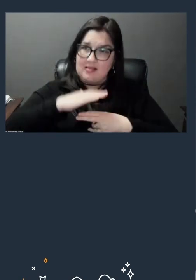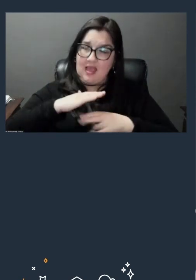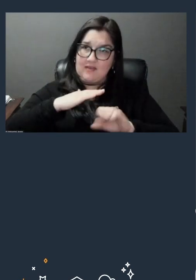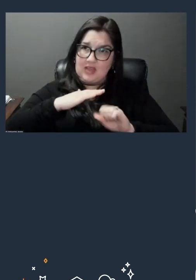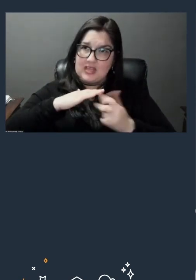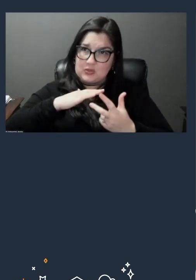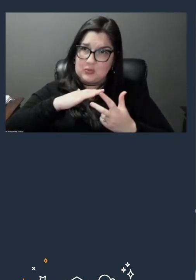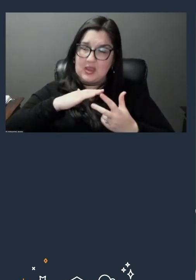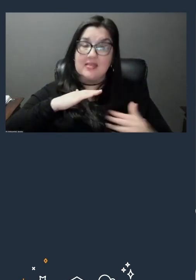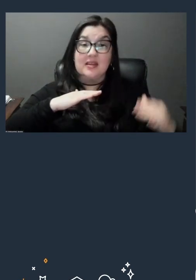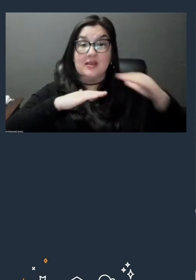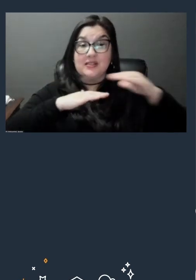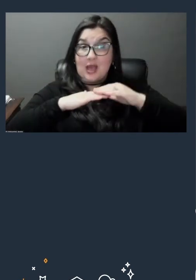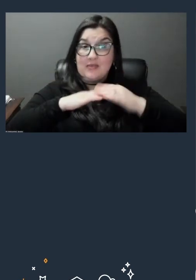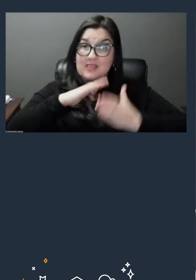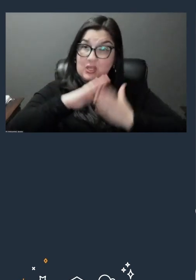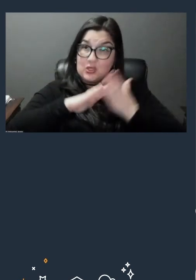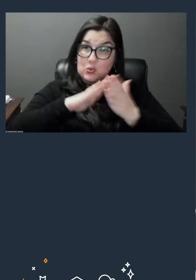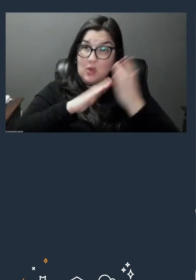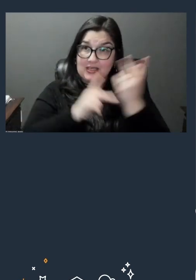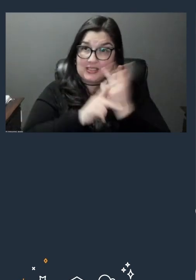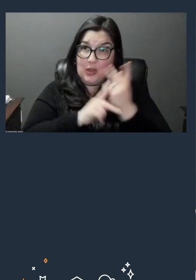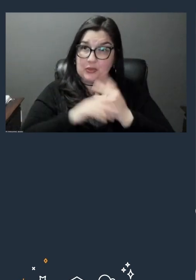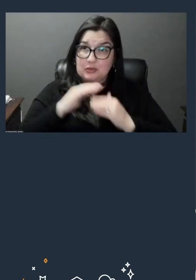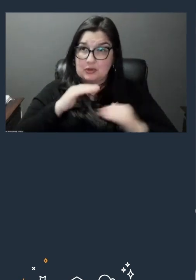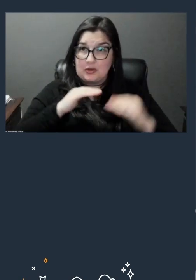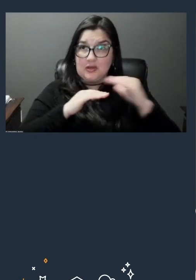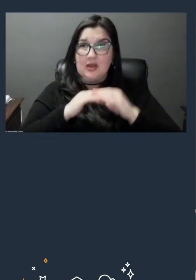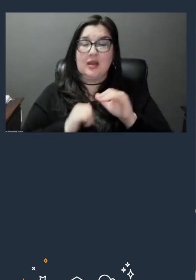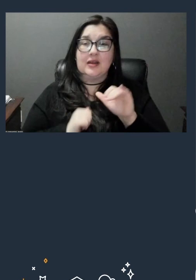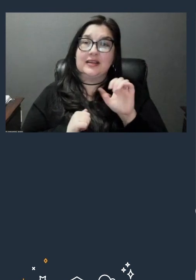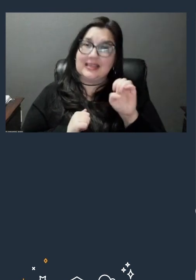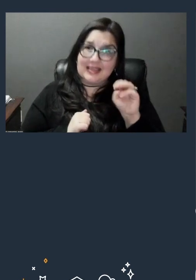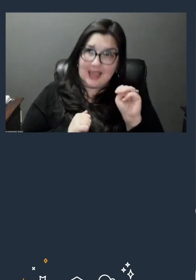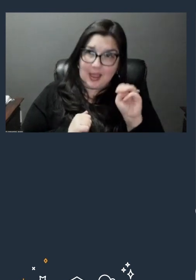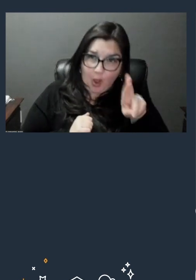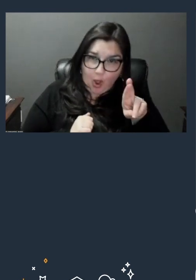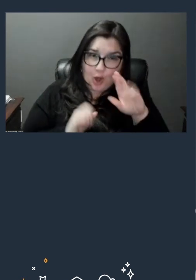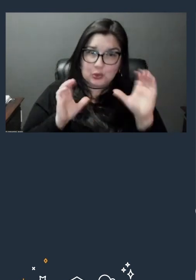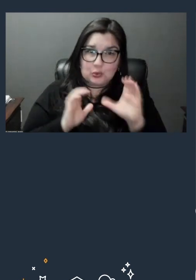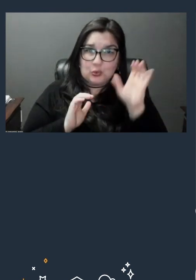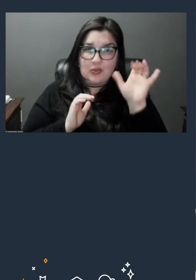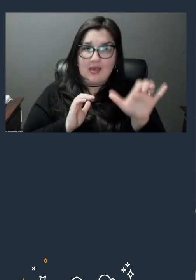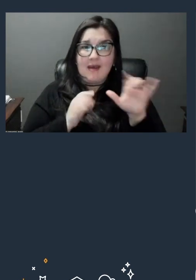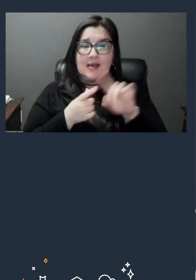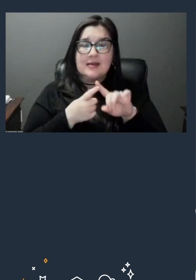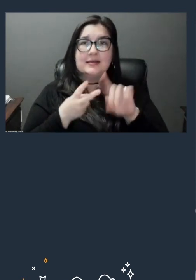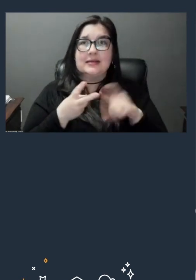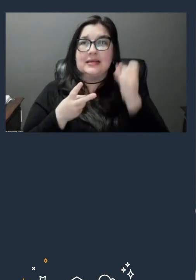So we have, for example, EMR to do that. And then if you want sort of a data scientist environment